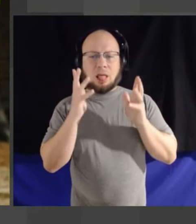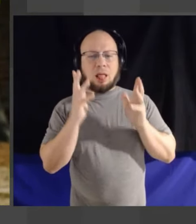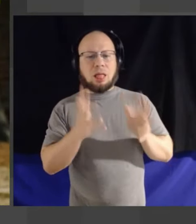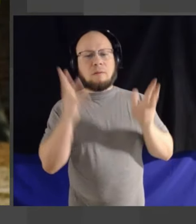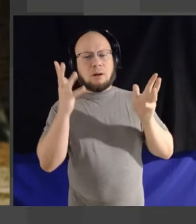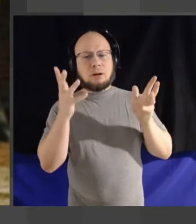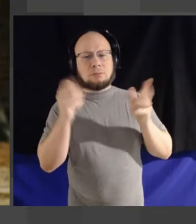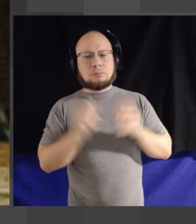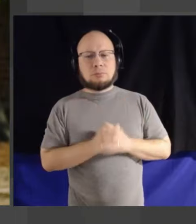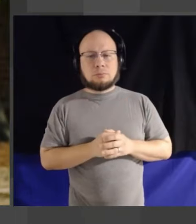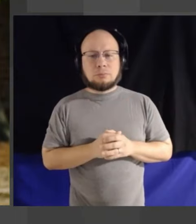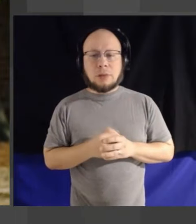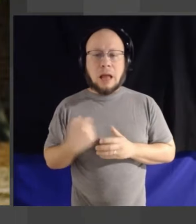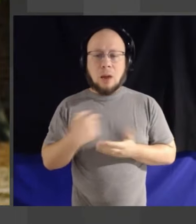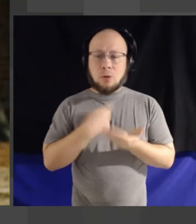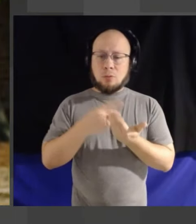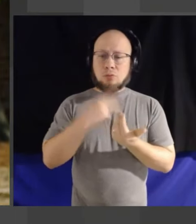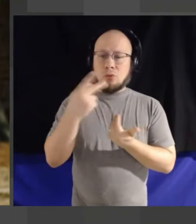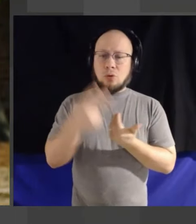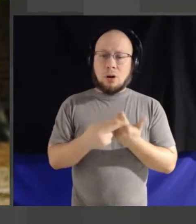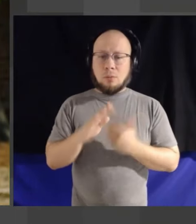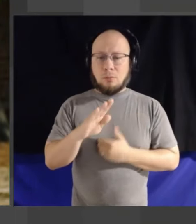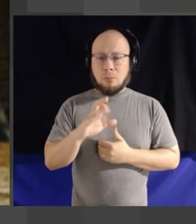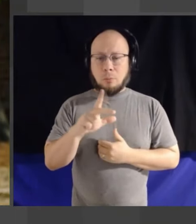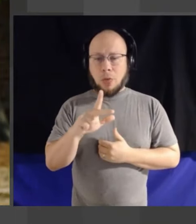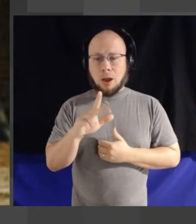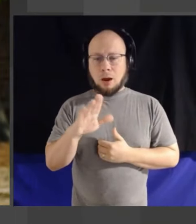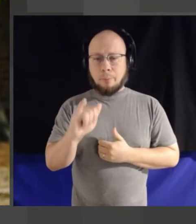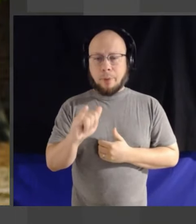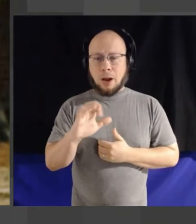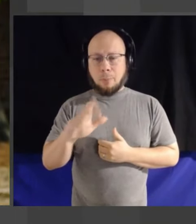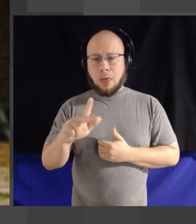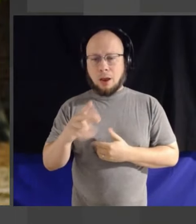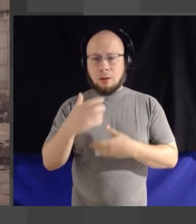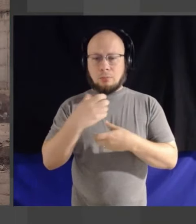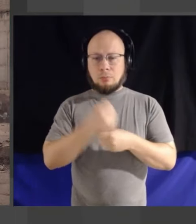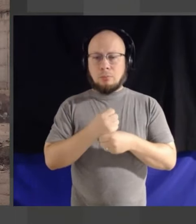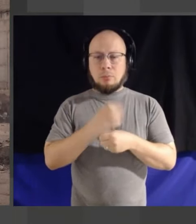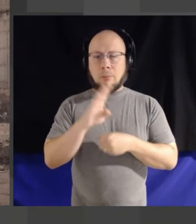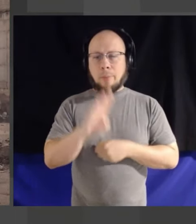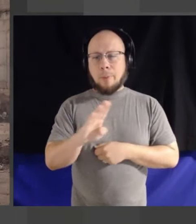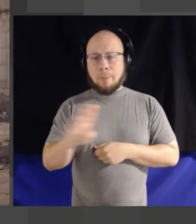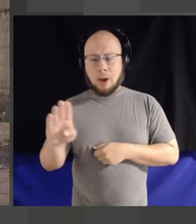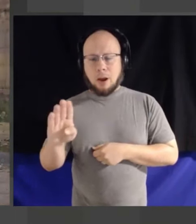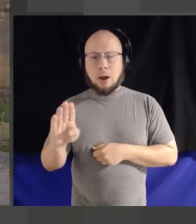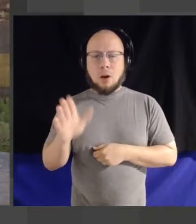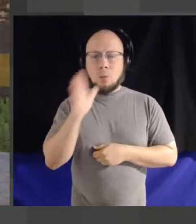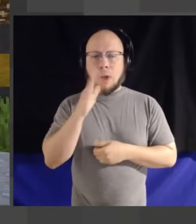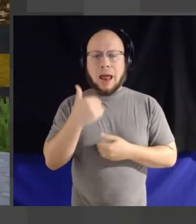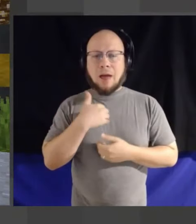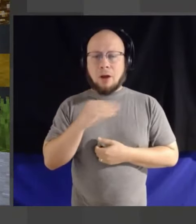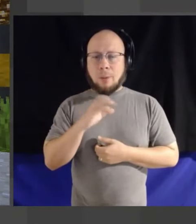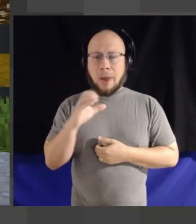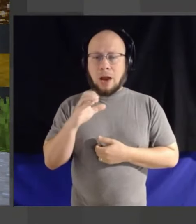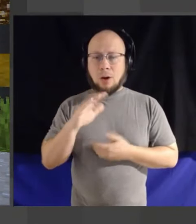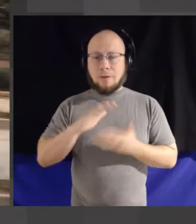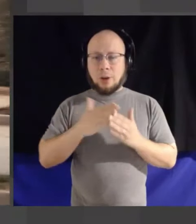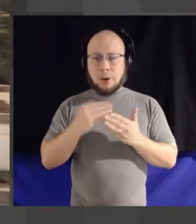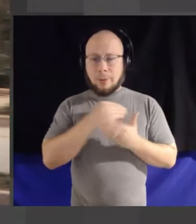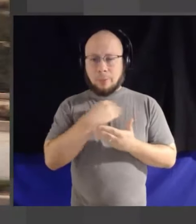ABANDONED PLACE. BLOCK BY BLOCK IS A PROGRAM CREATED BY MOJANG AND UN HABITAT WHERE WE USE MINECRAFT TO HELP